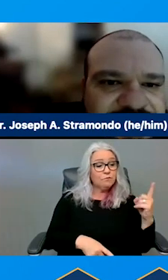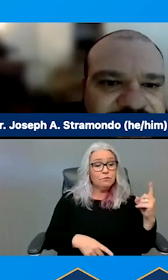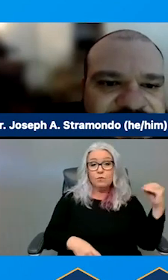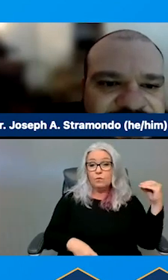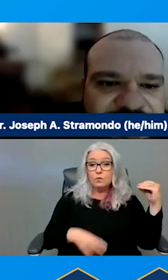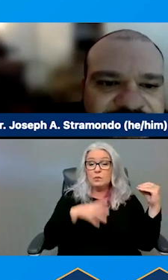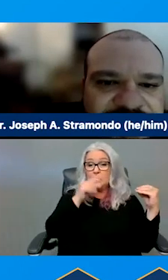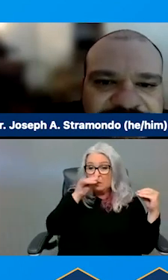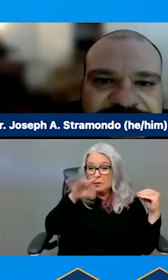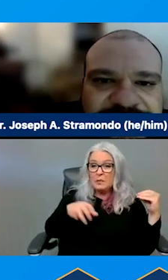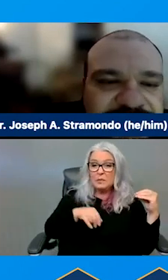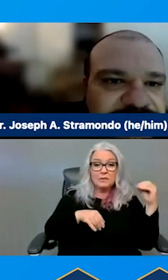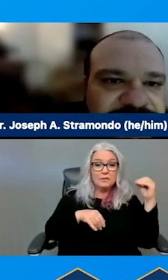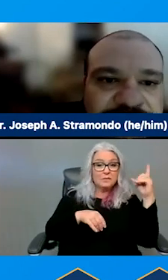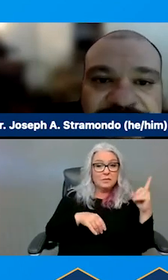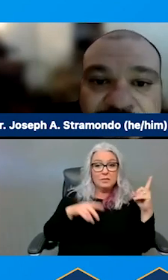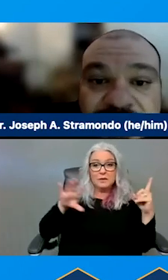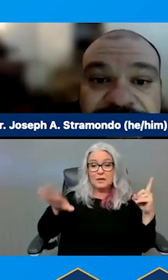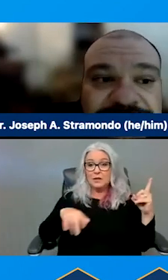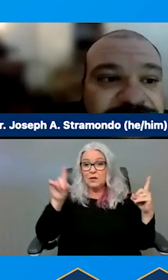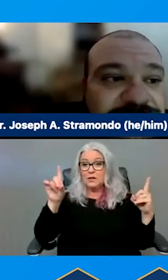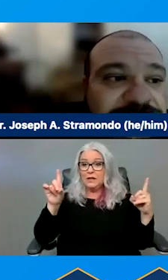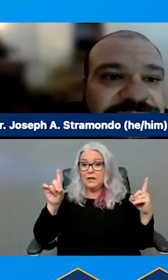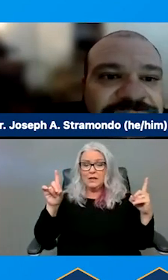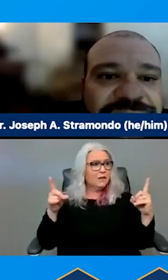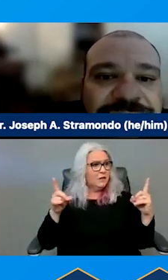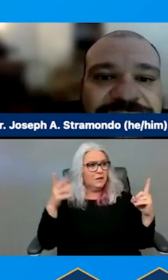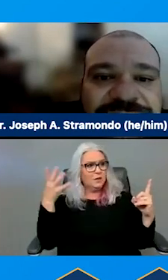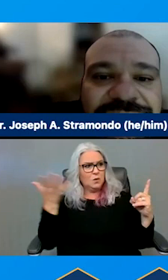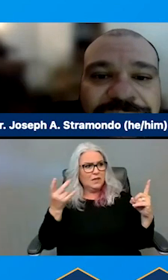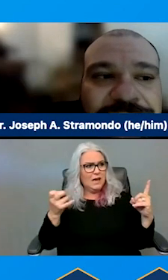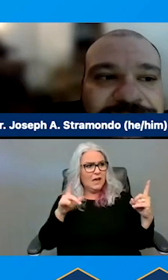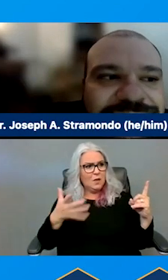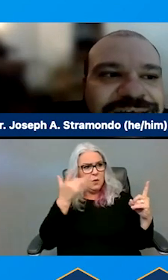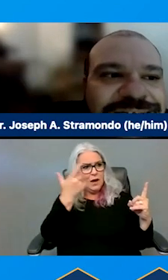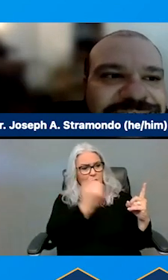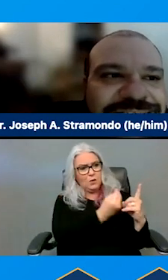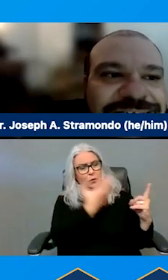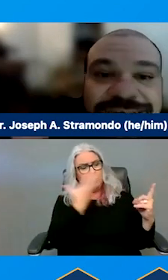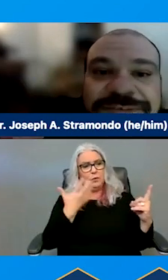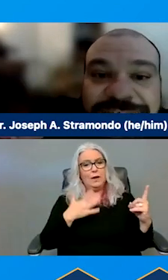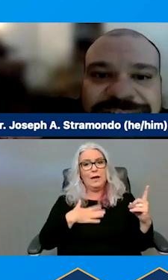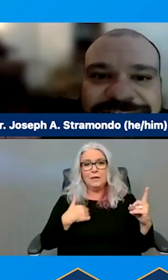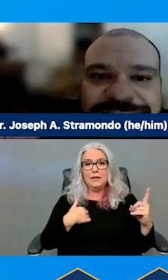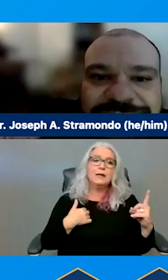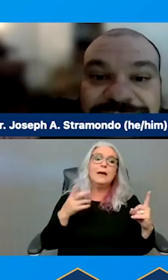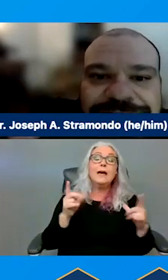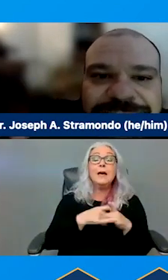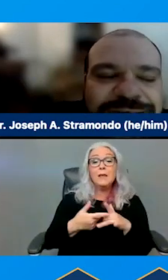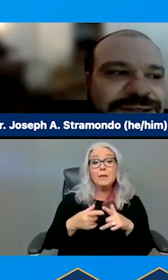sneezing and the other person is standing there saying why are you sneezing on me and an aerial